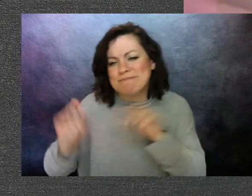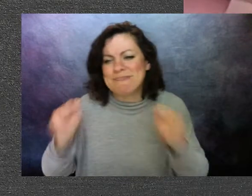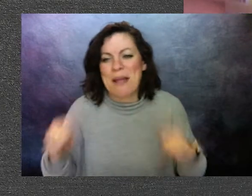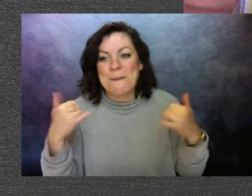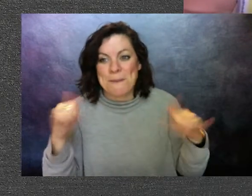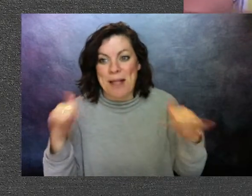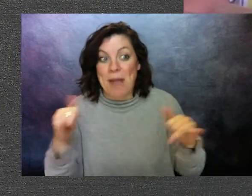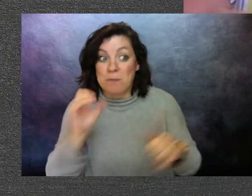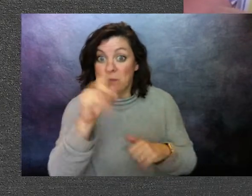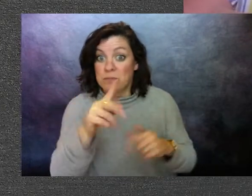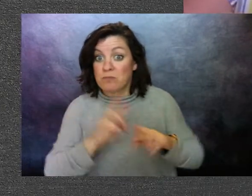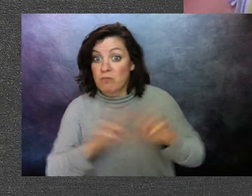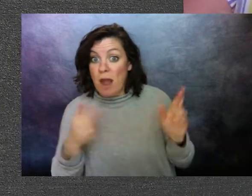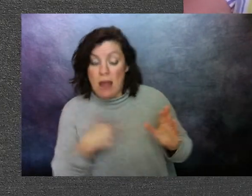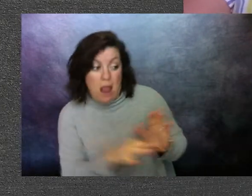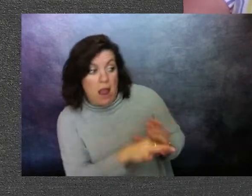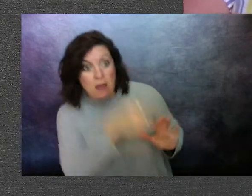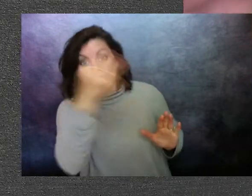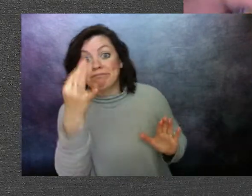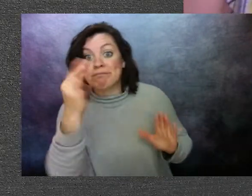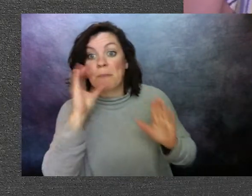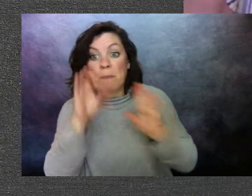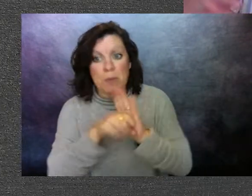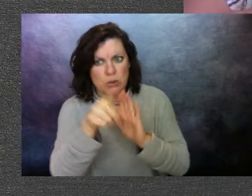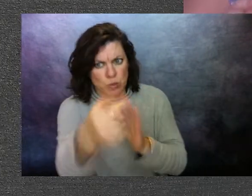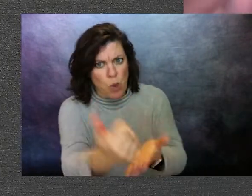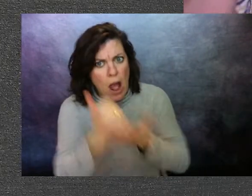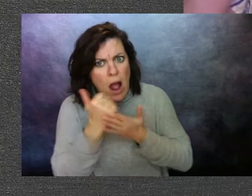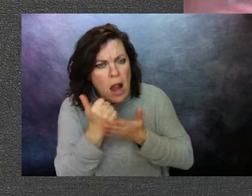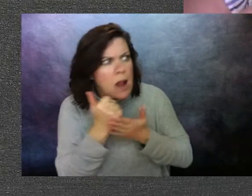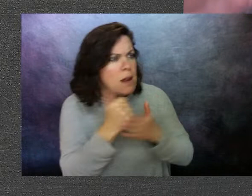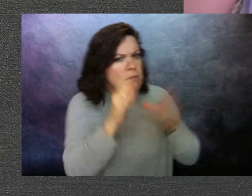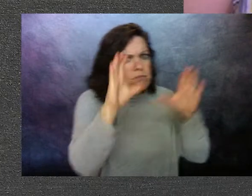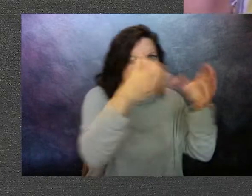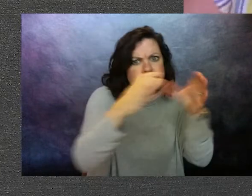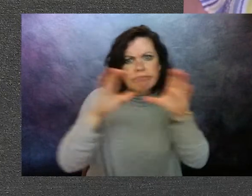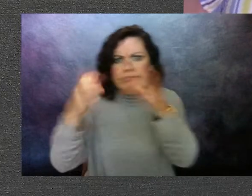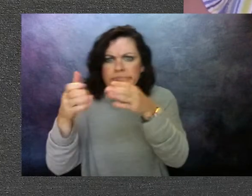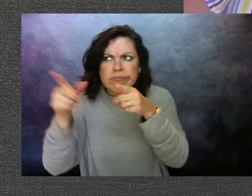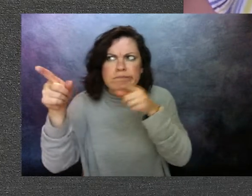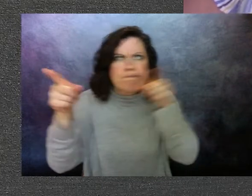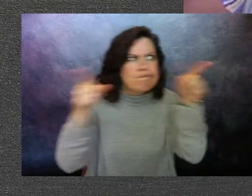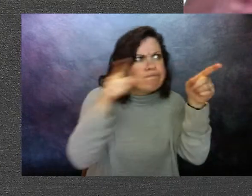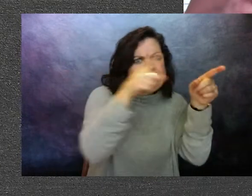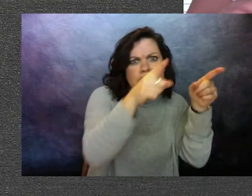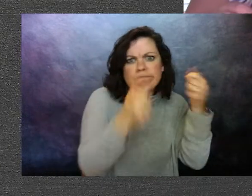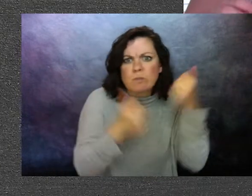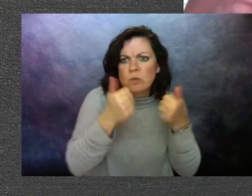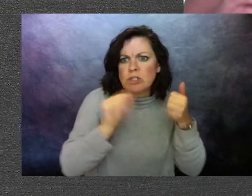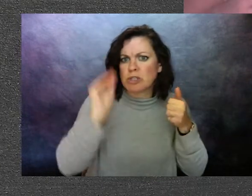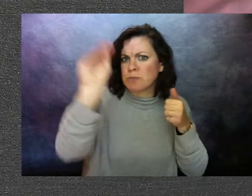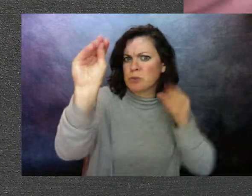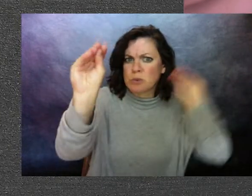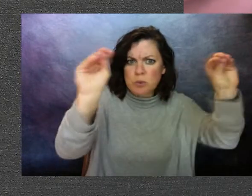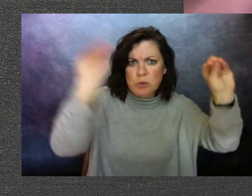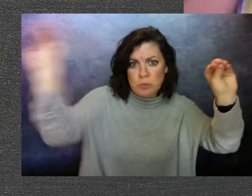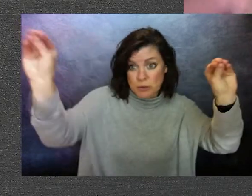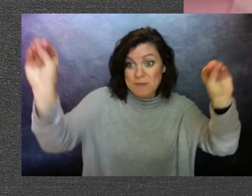and I need you to help me sort out all of the pictures and decide what season they are gonna go in.